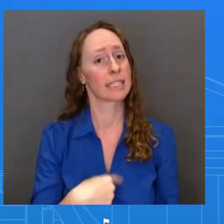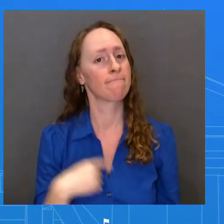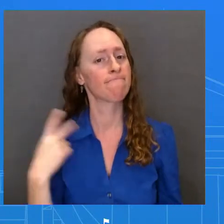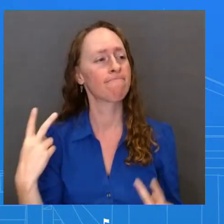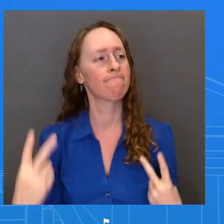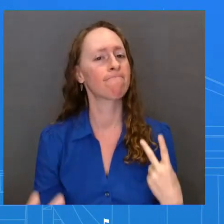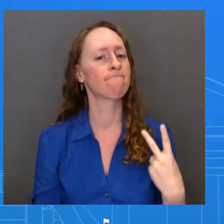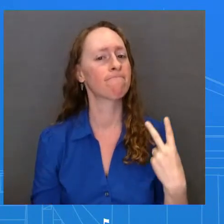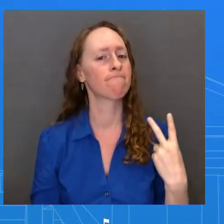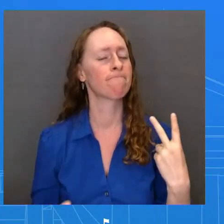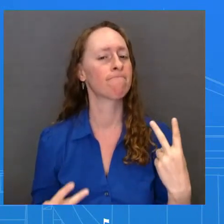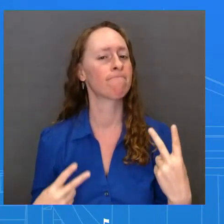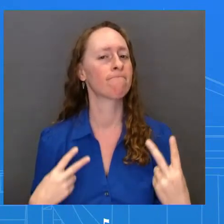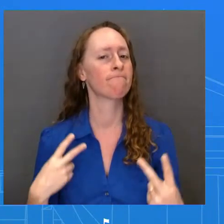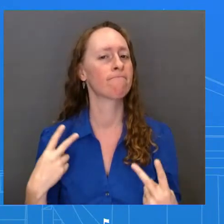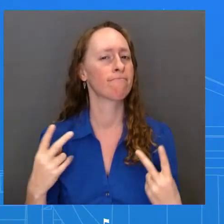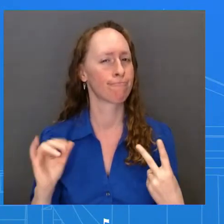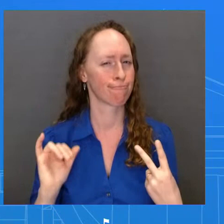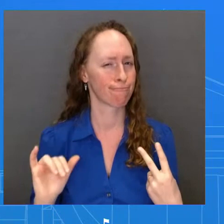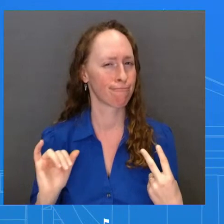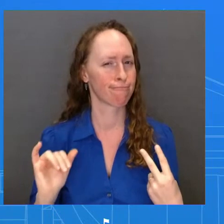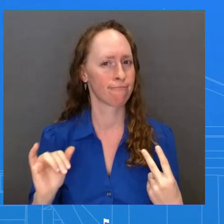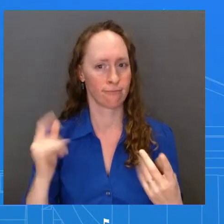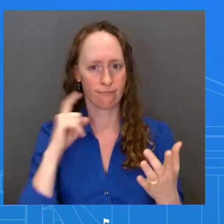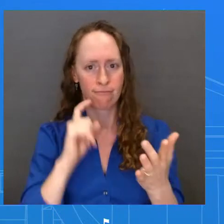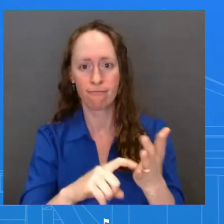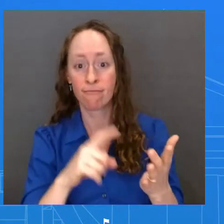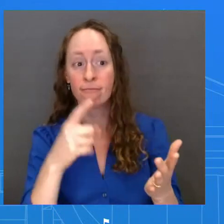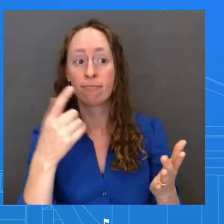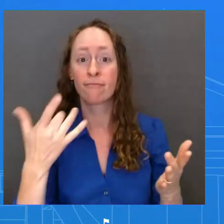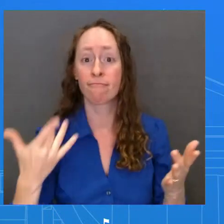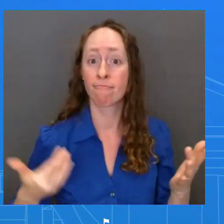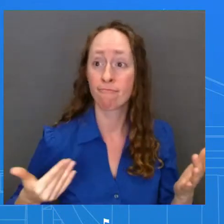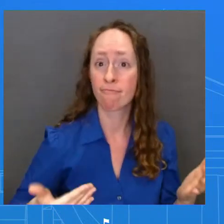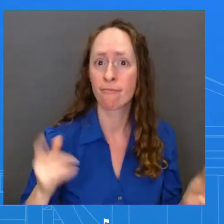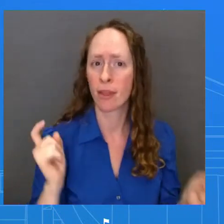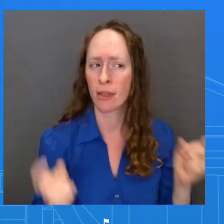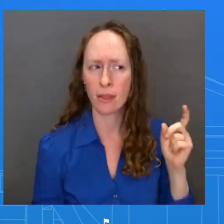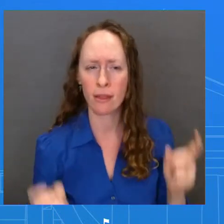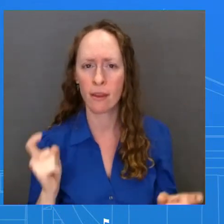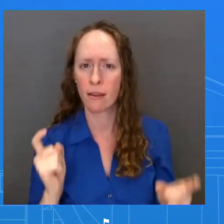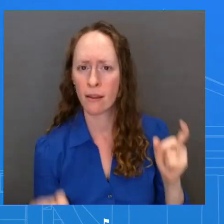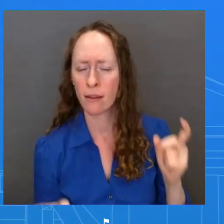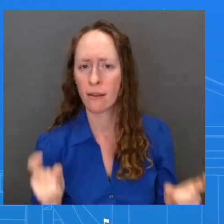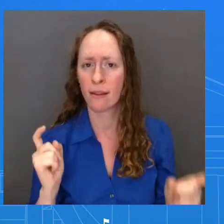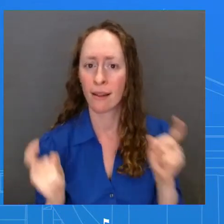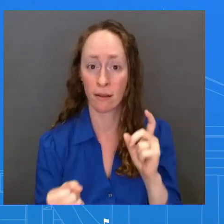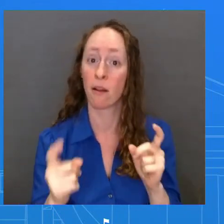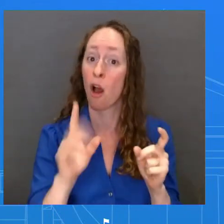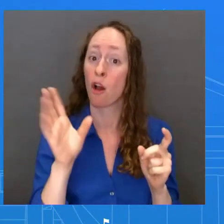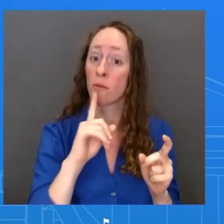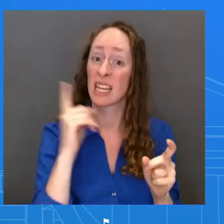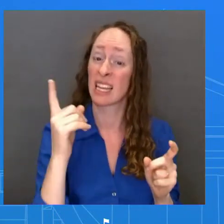as dynamic battlefield con- -- battlefield conditions change. So, what we have said from multiple podiums and multiple briefings remains the same,